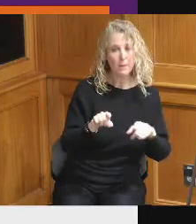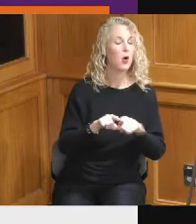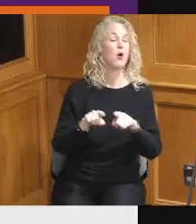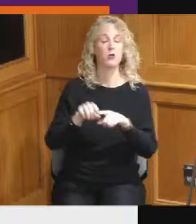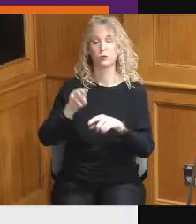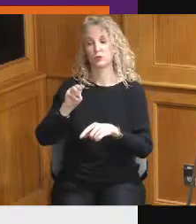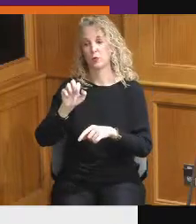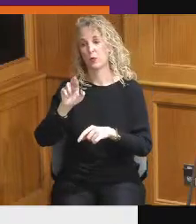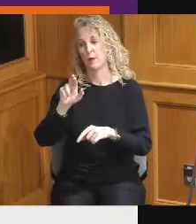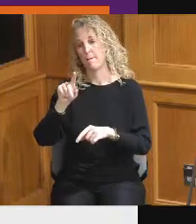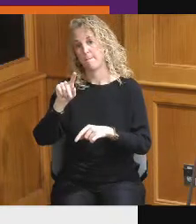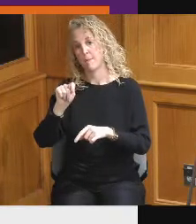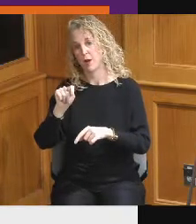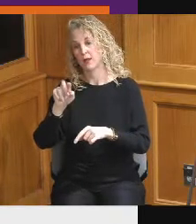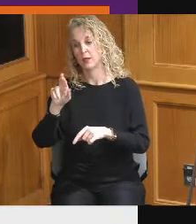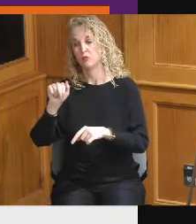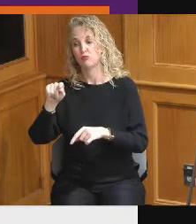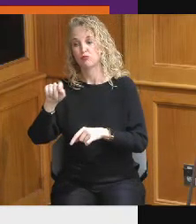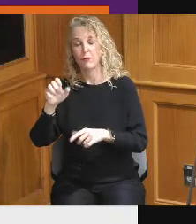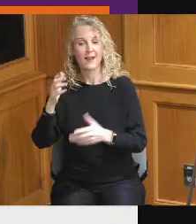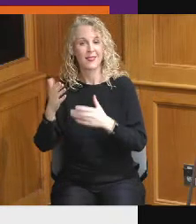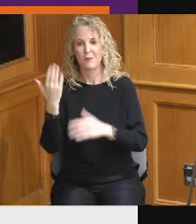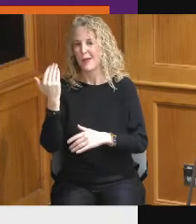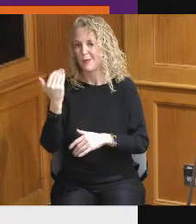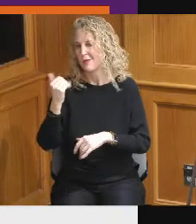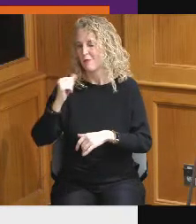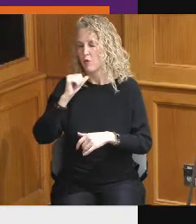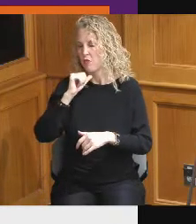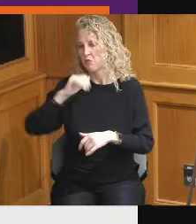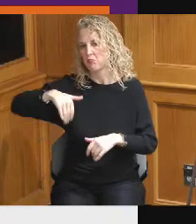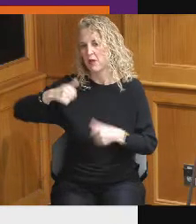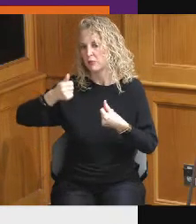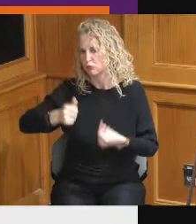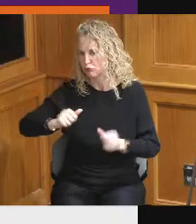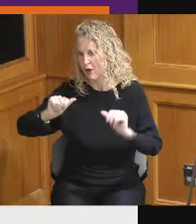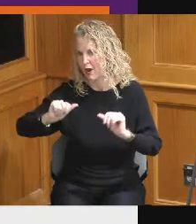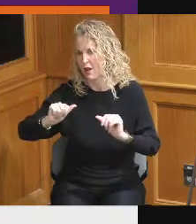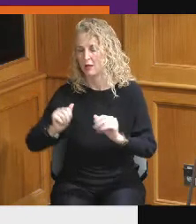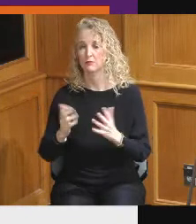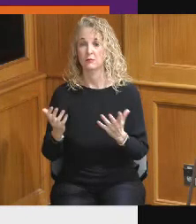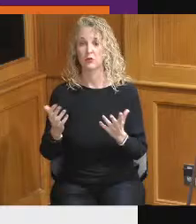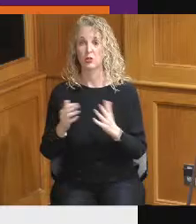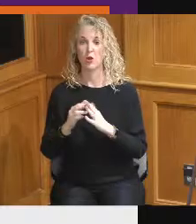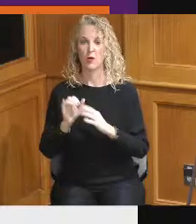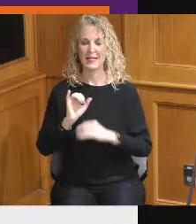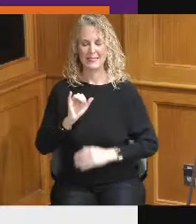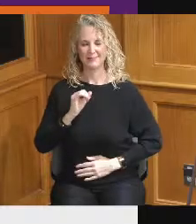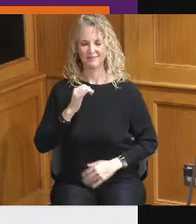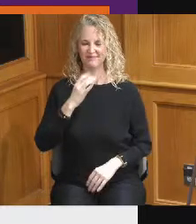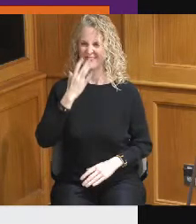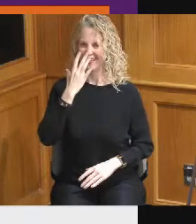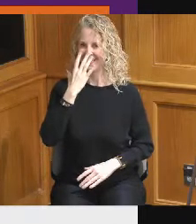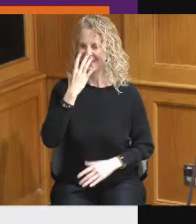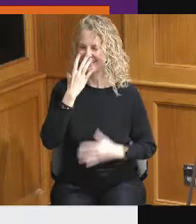who hadn't done affordable housing before and in a sort of twist of fate a little bit the fact that